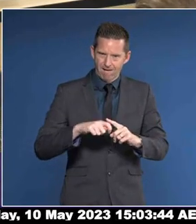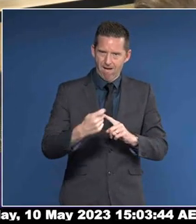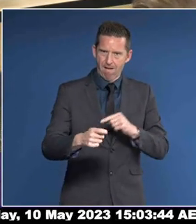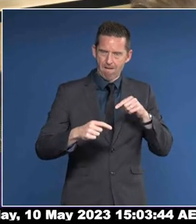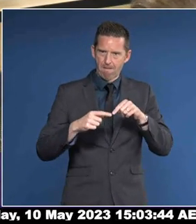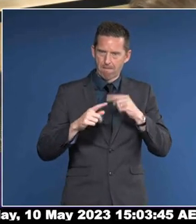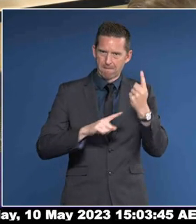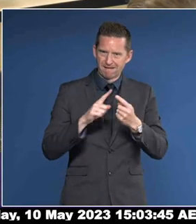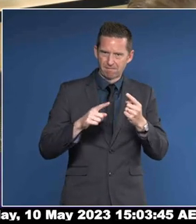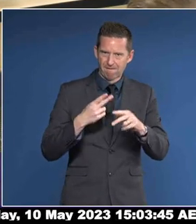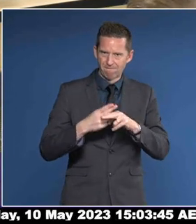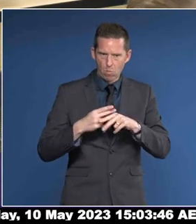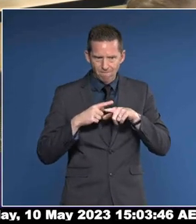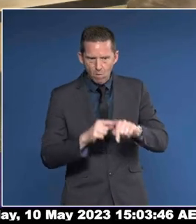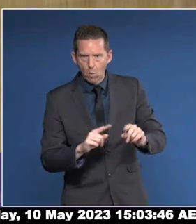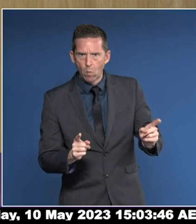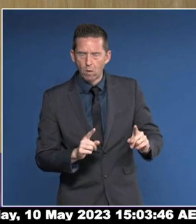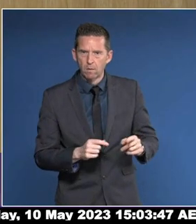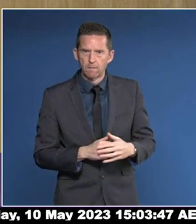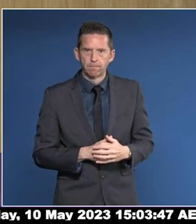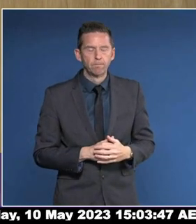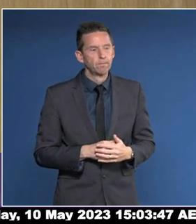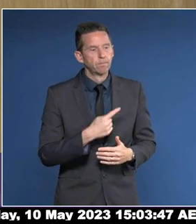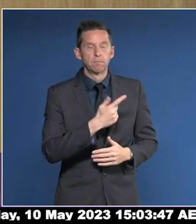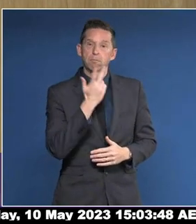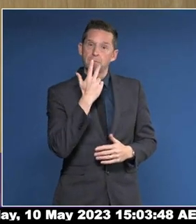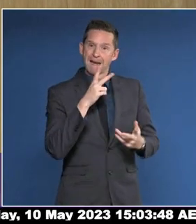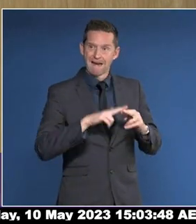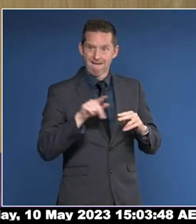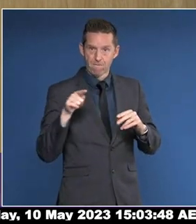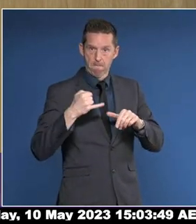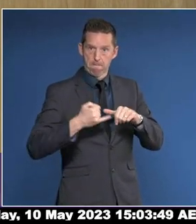If those matters were deemed serious by the medical participants in the